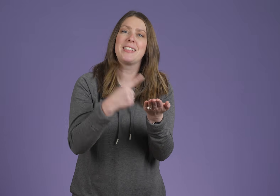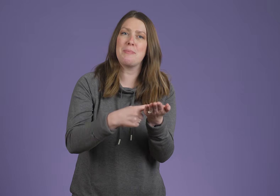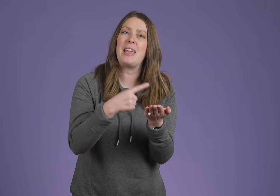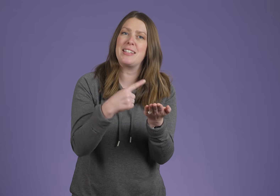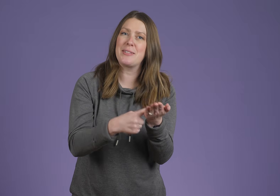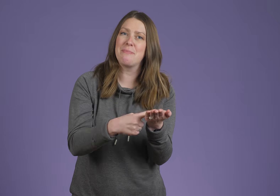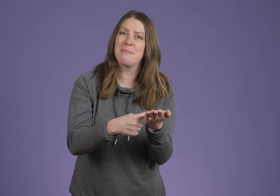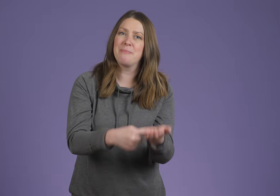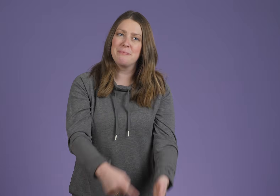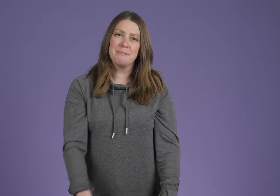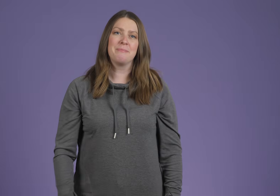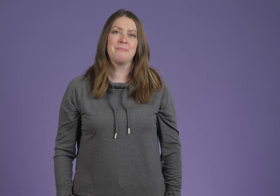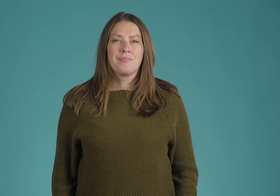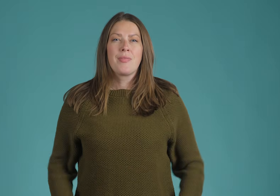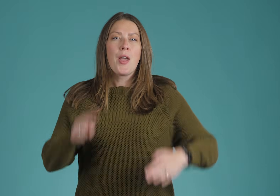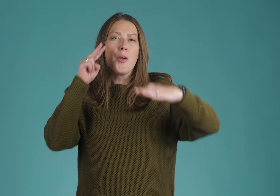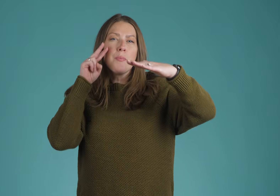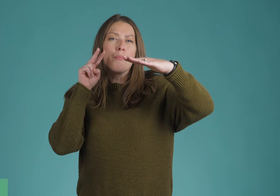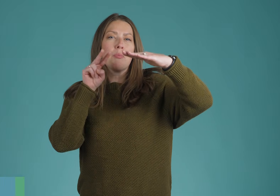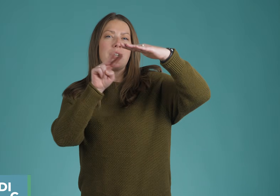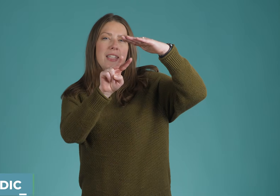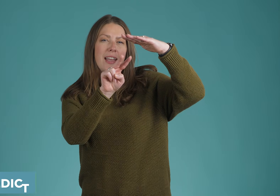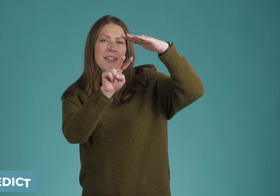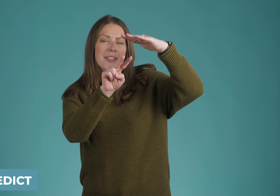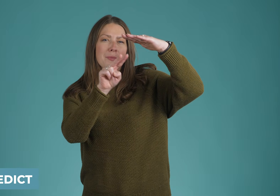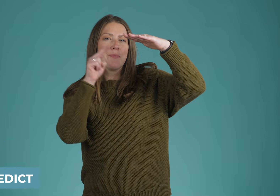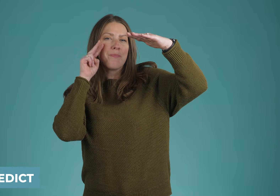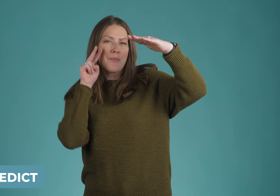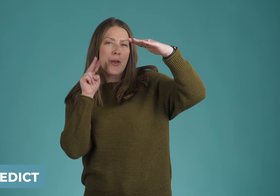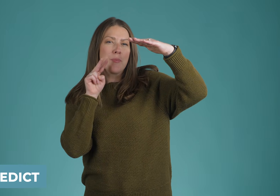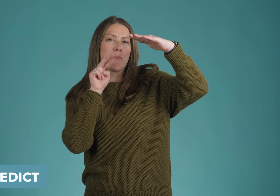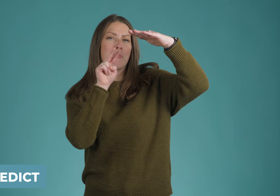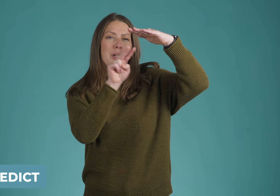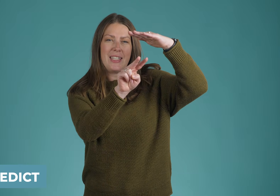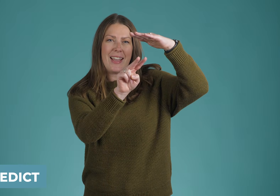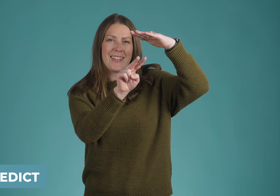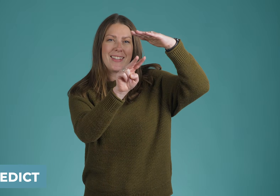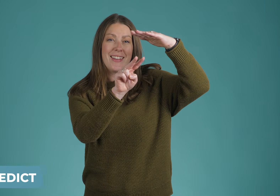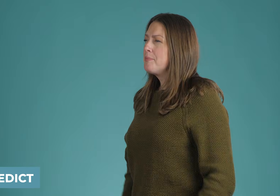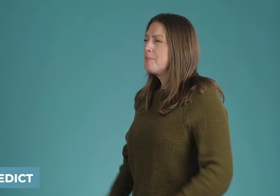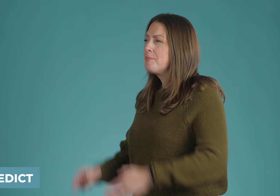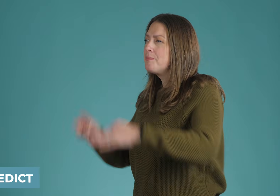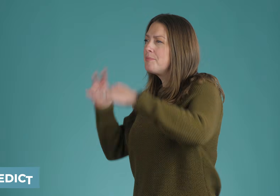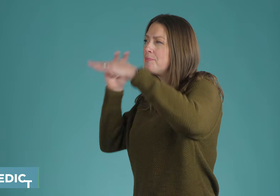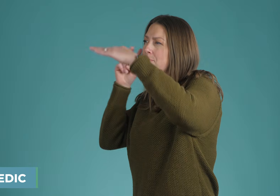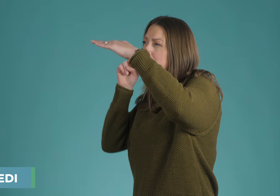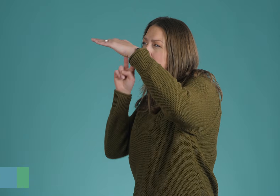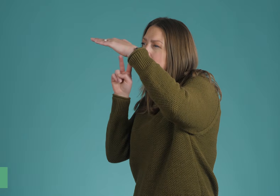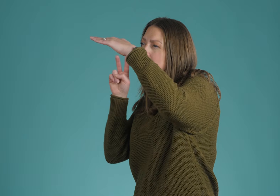Debate. Predict. Your eyes